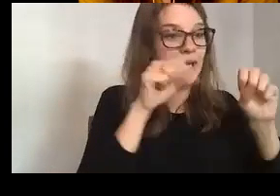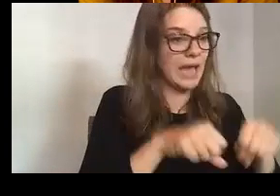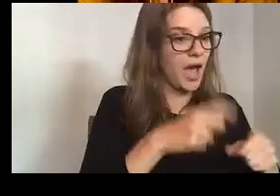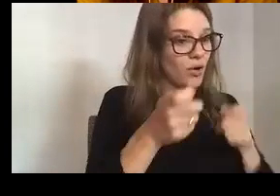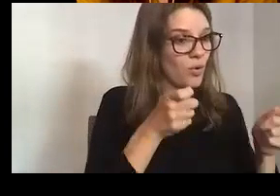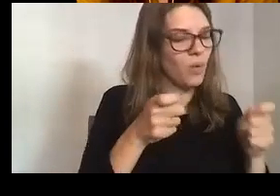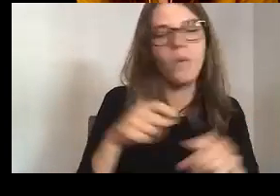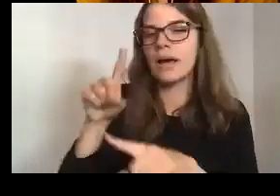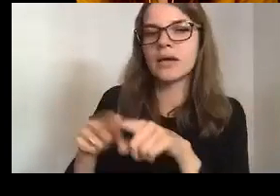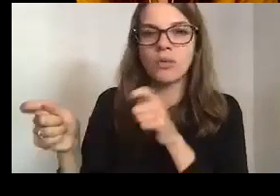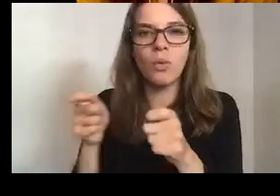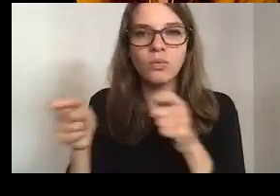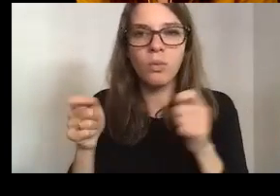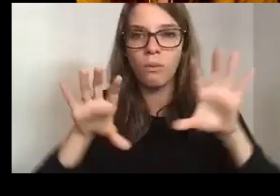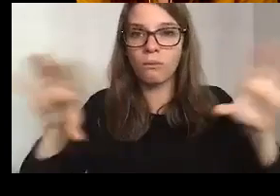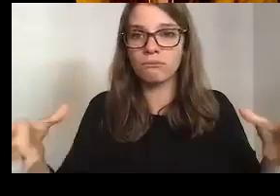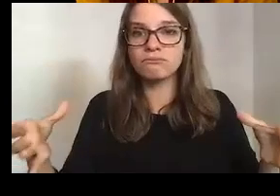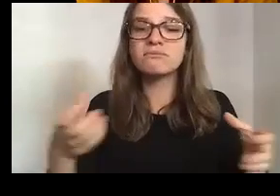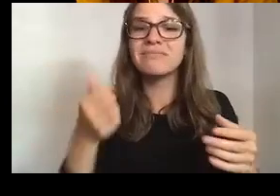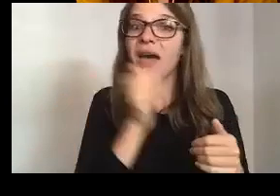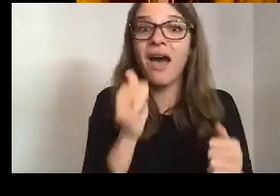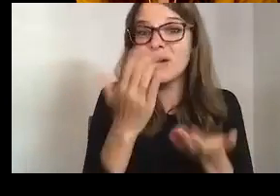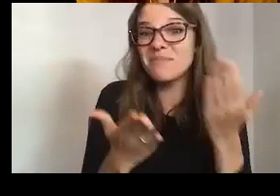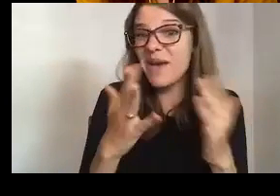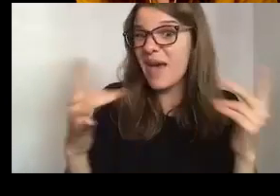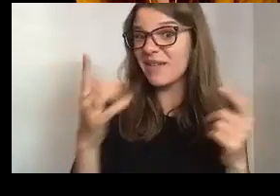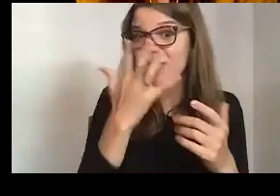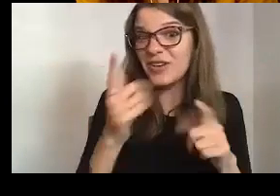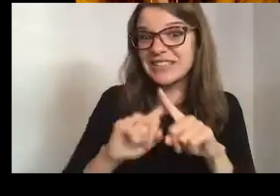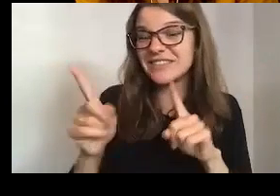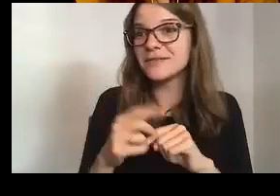and you know these things may look differently every day every week every minute but thinking